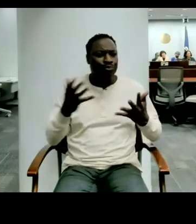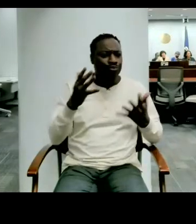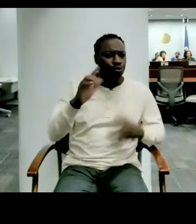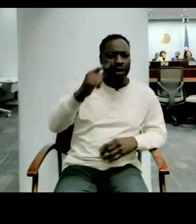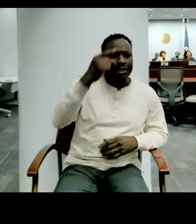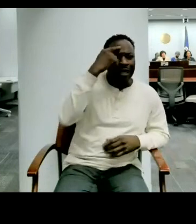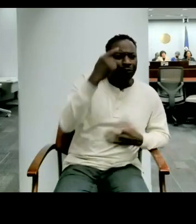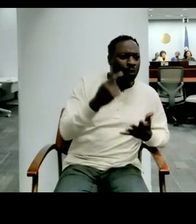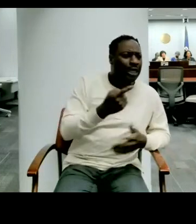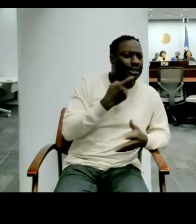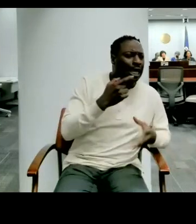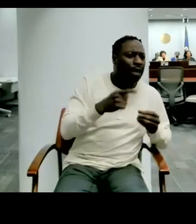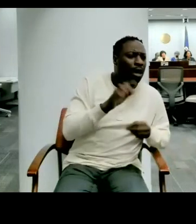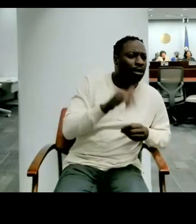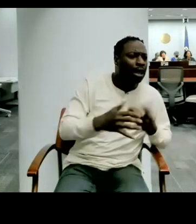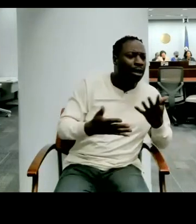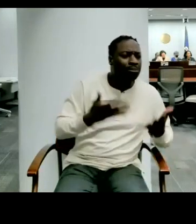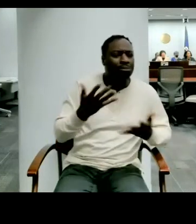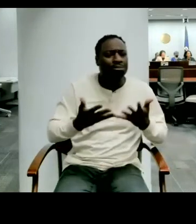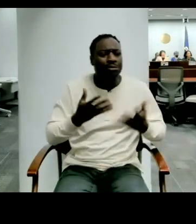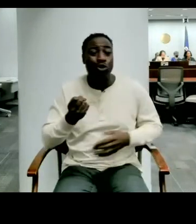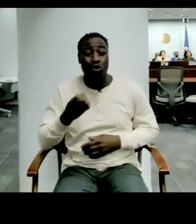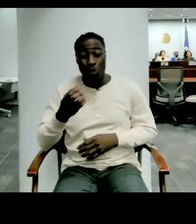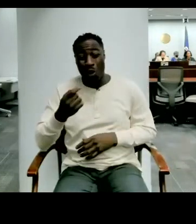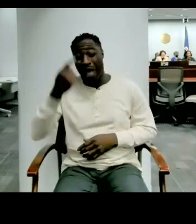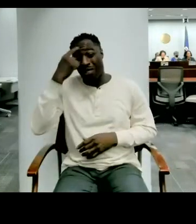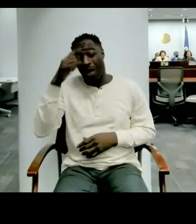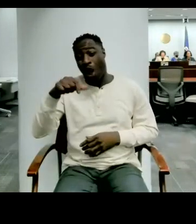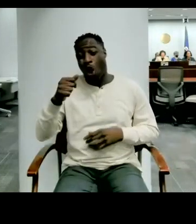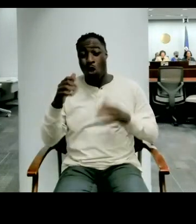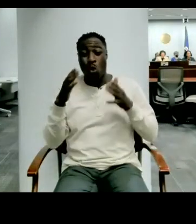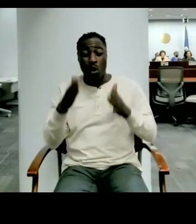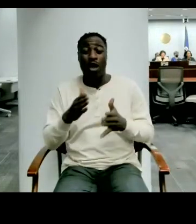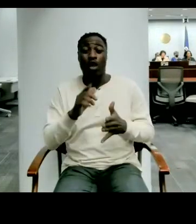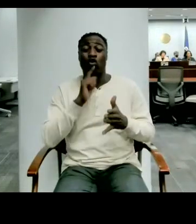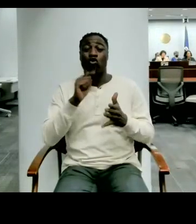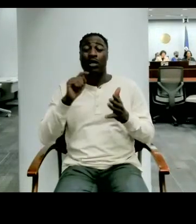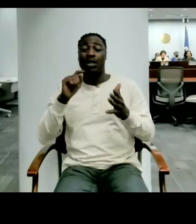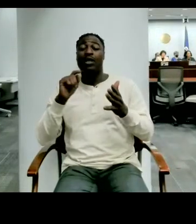So I think another way to, to reach these communities is